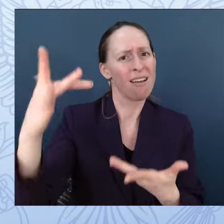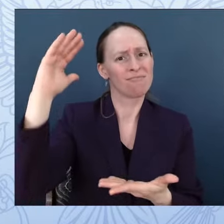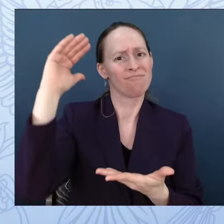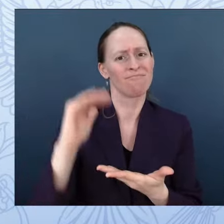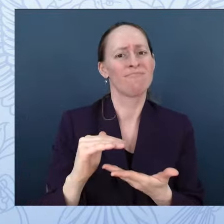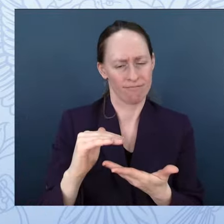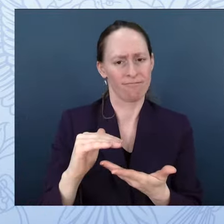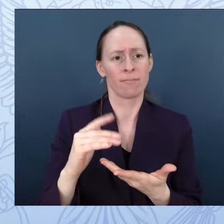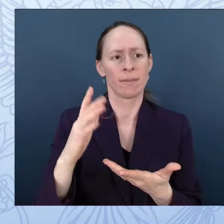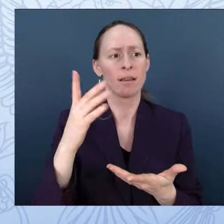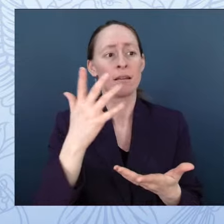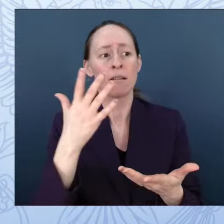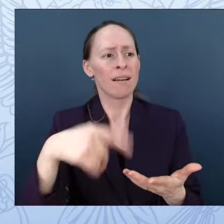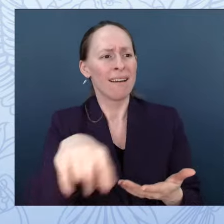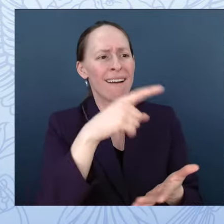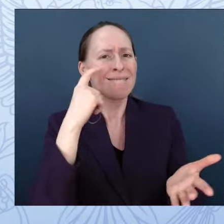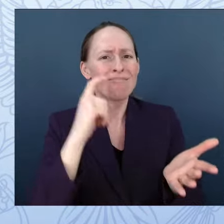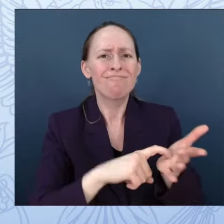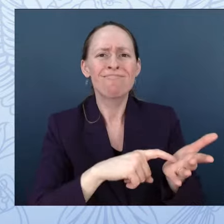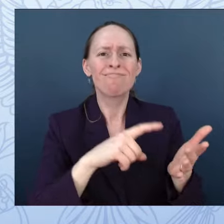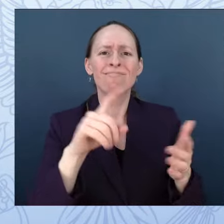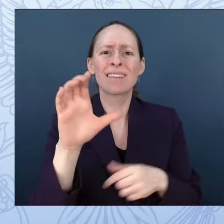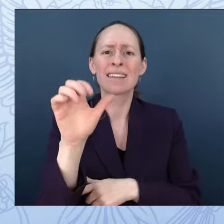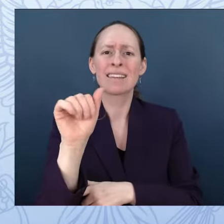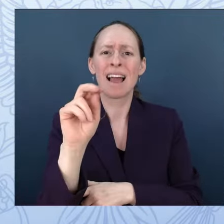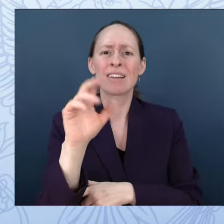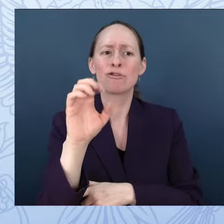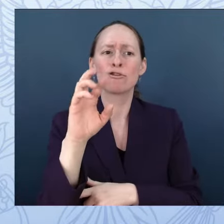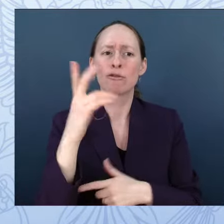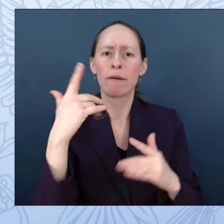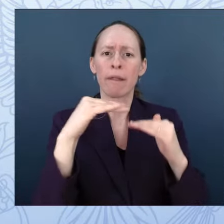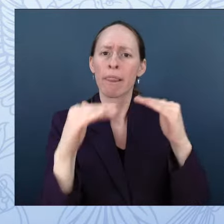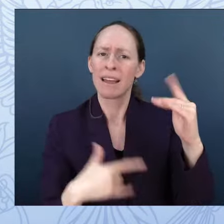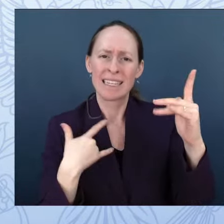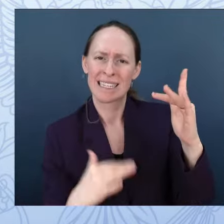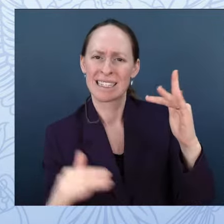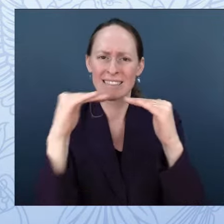and cancer training and workforce management, and, of course, the broadening of clinical trial participation